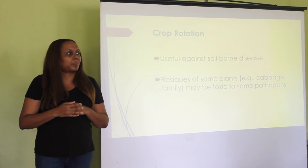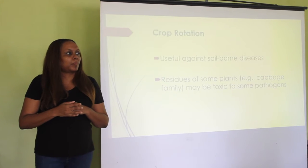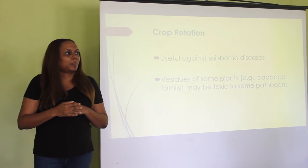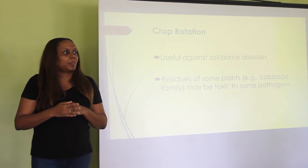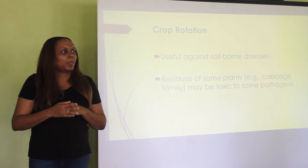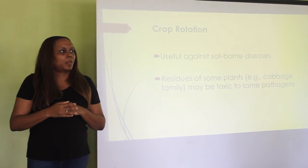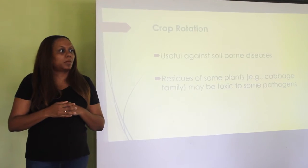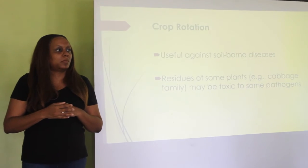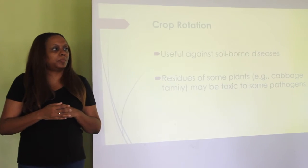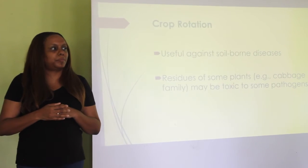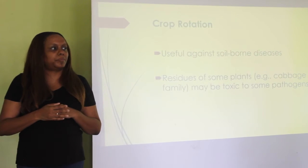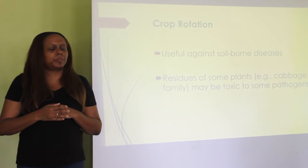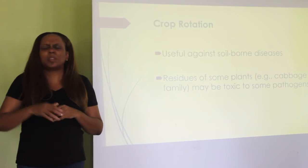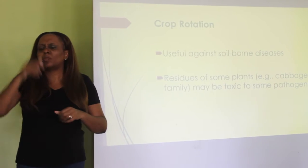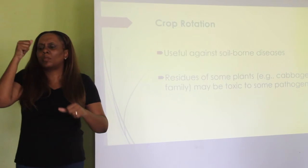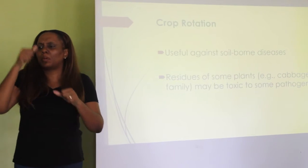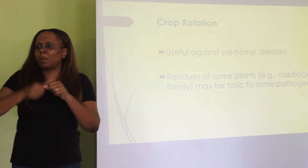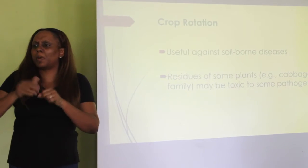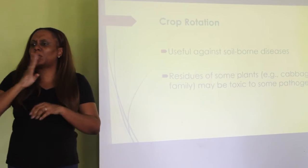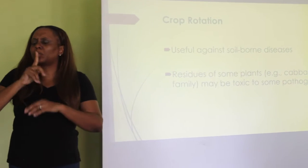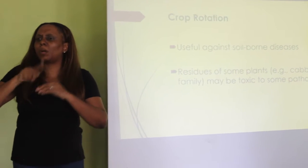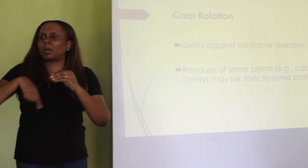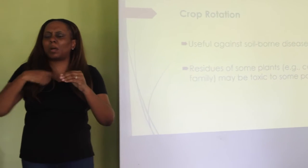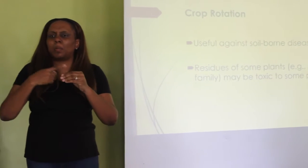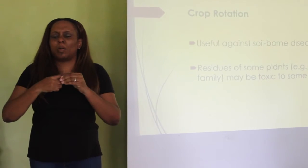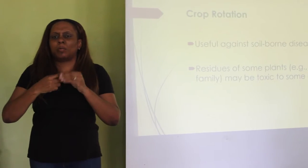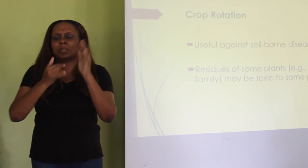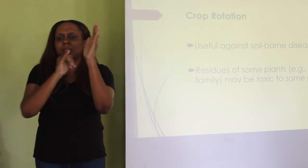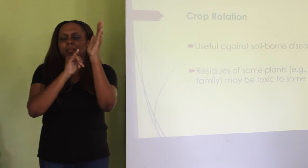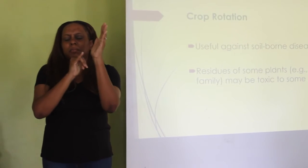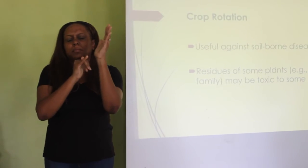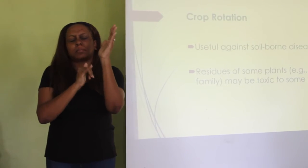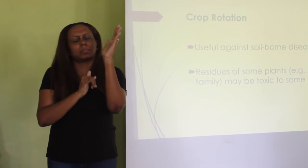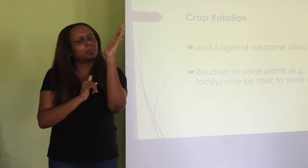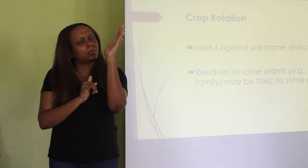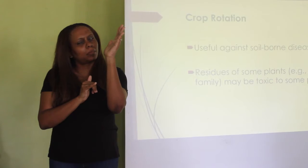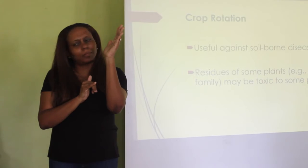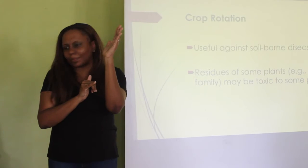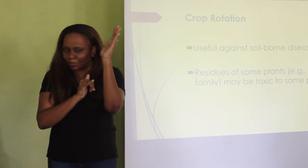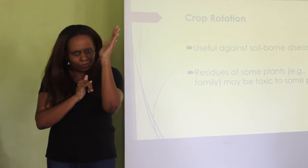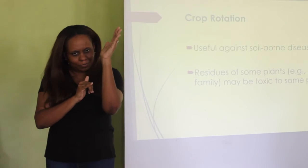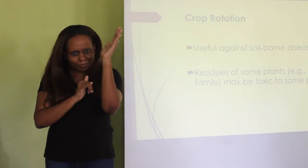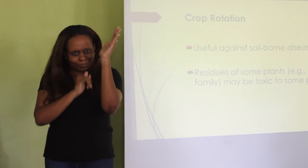between the plants to help to control some of these pageants